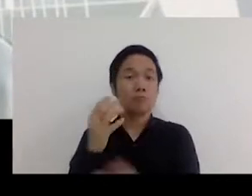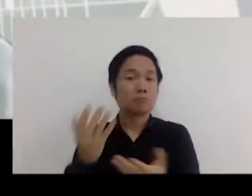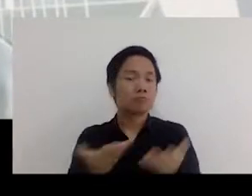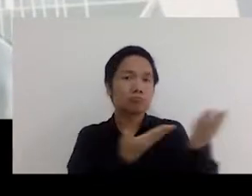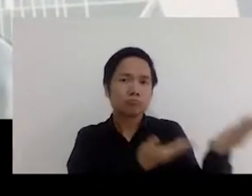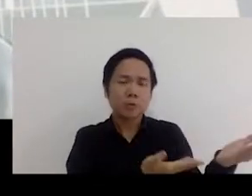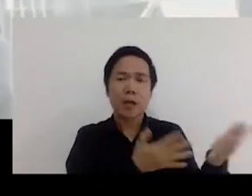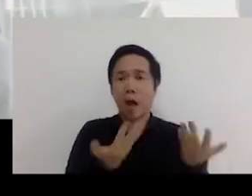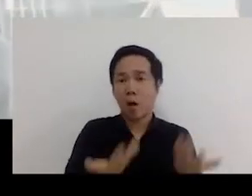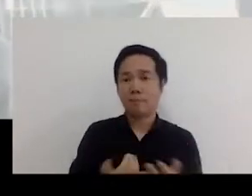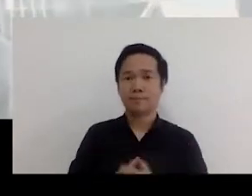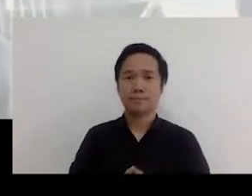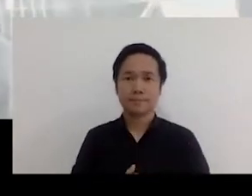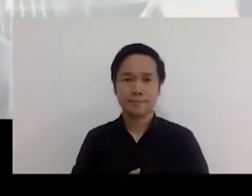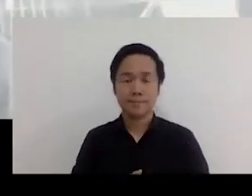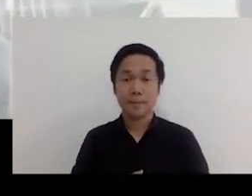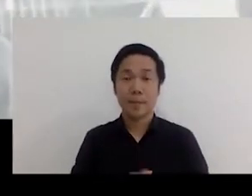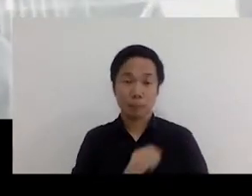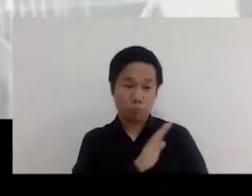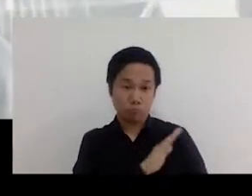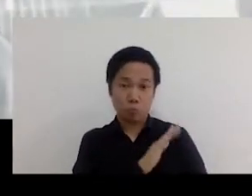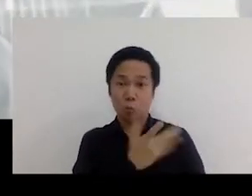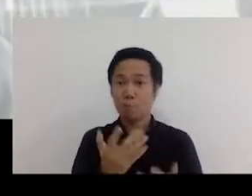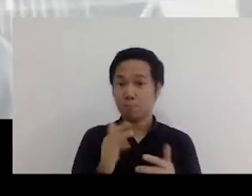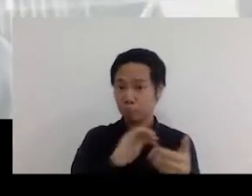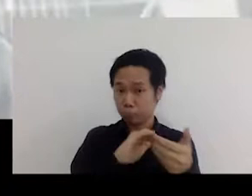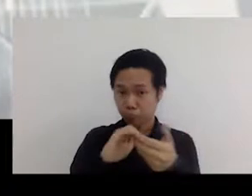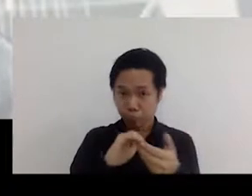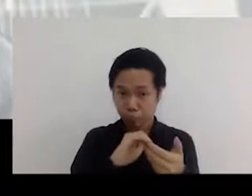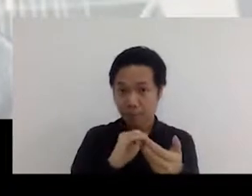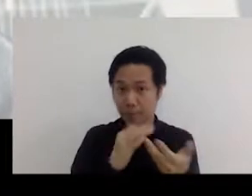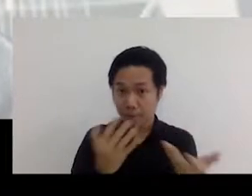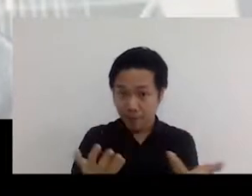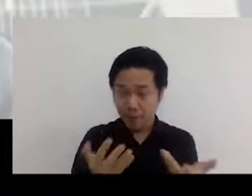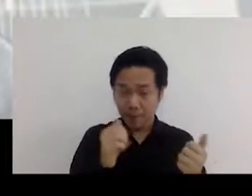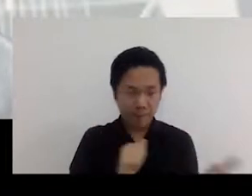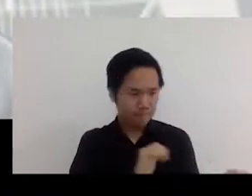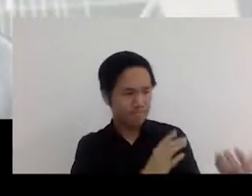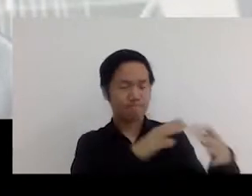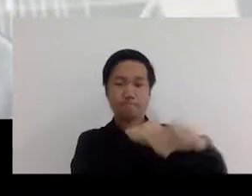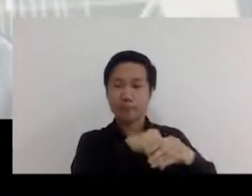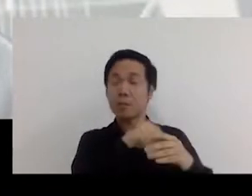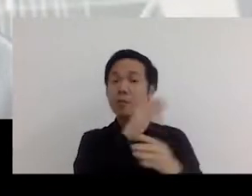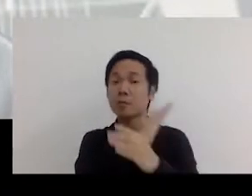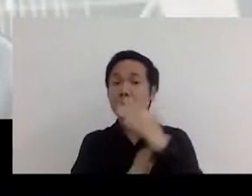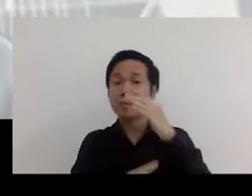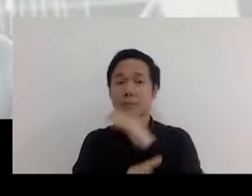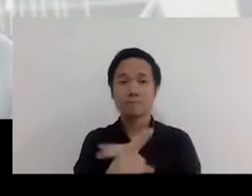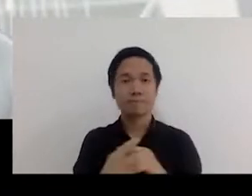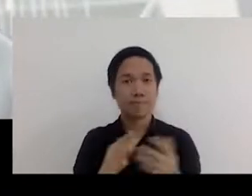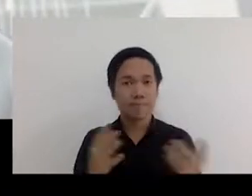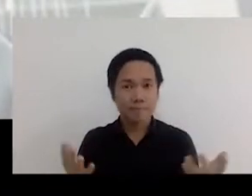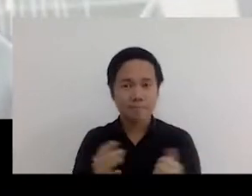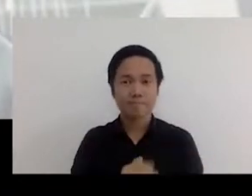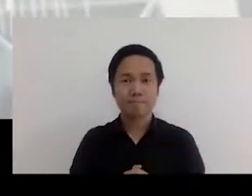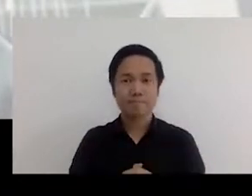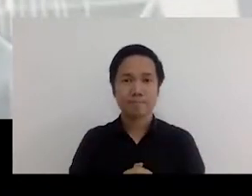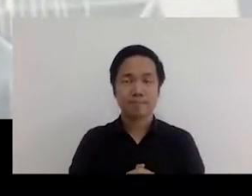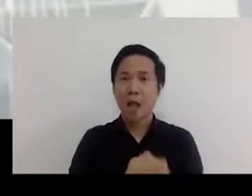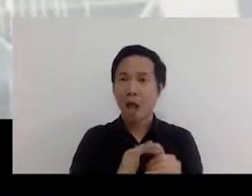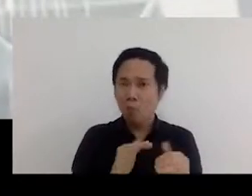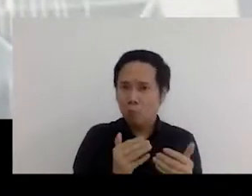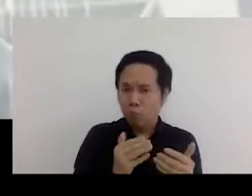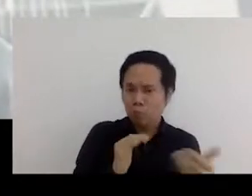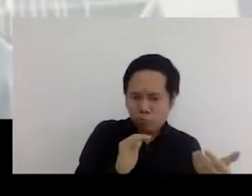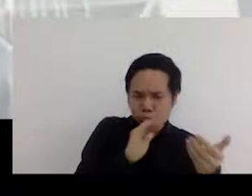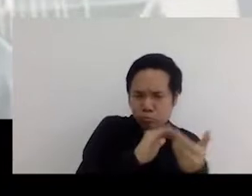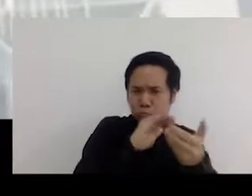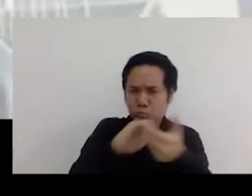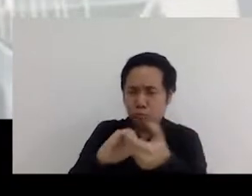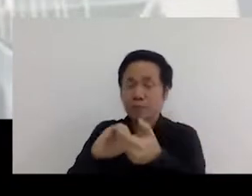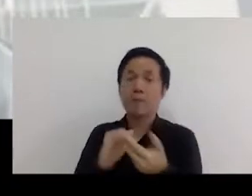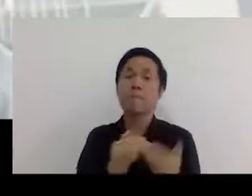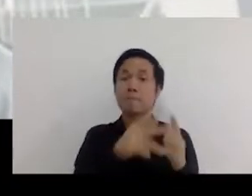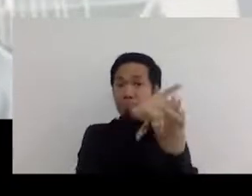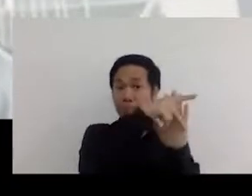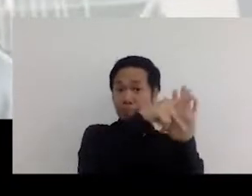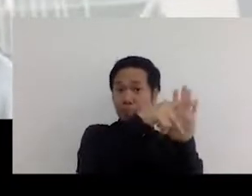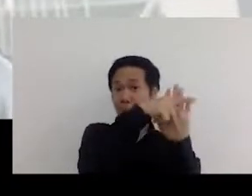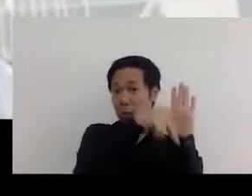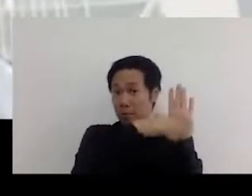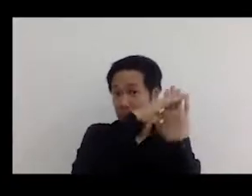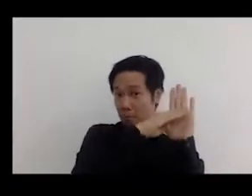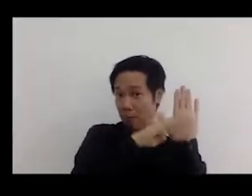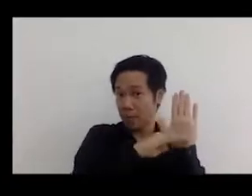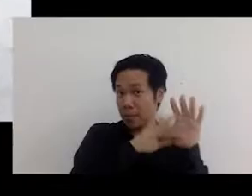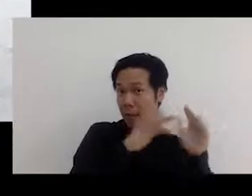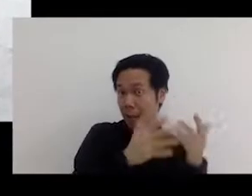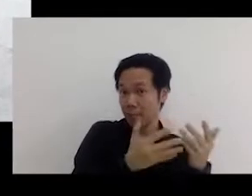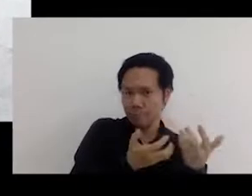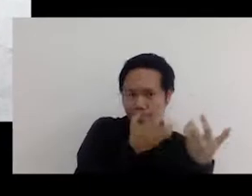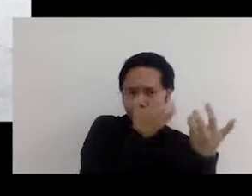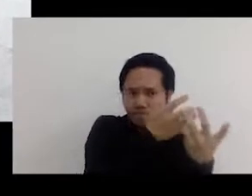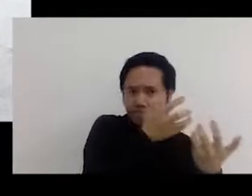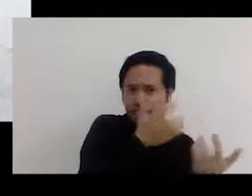are playing a role of partners in both policy design and service delivery, especially at such a critical time? Over to you.